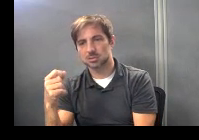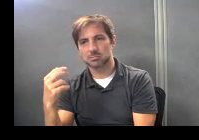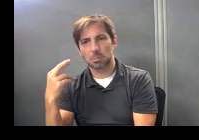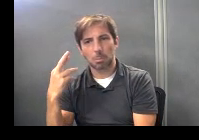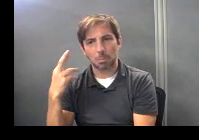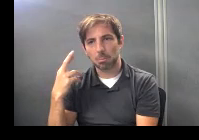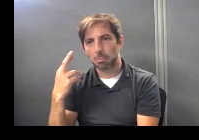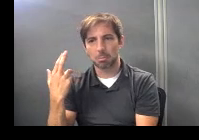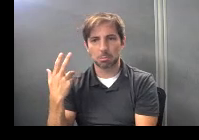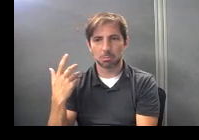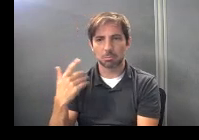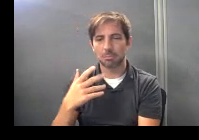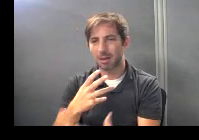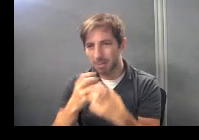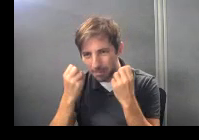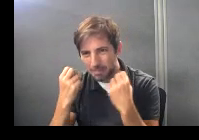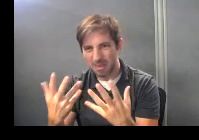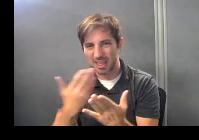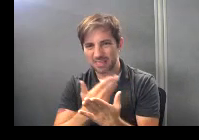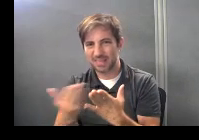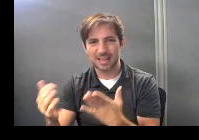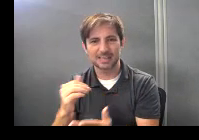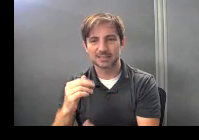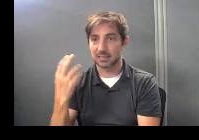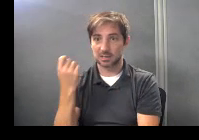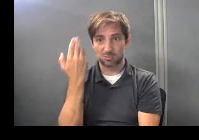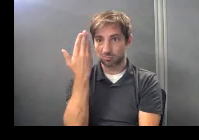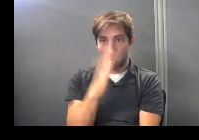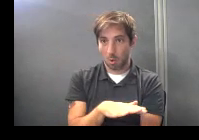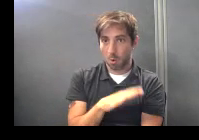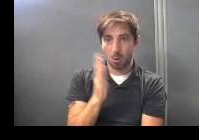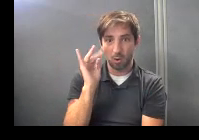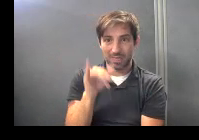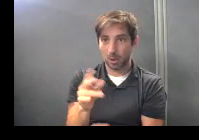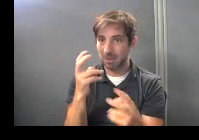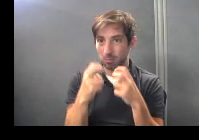LOTS OF THINGS WE DIDN'T REALIZE WOULD BE AN ISSUE LIKE THE CHAT BOX.